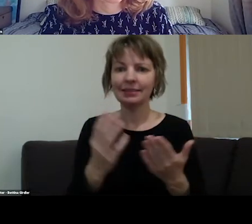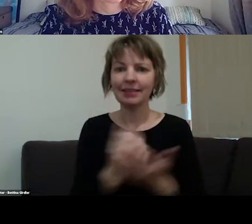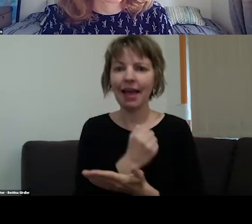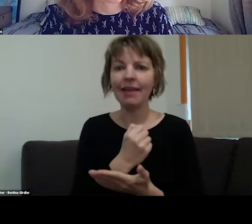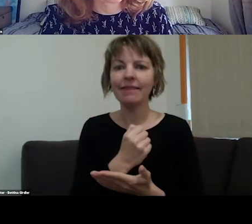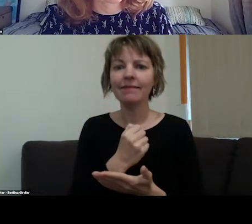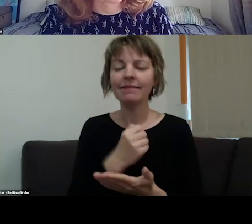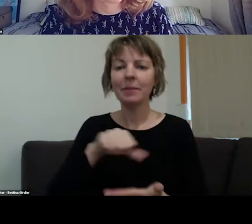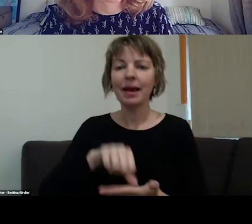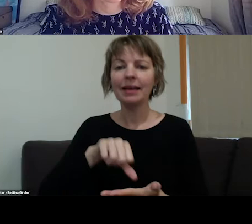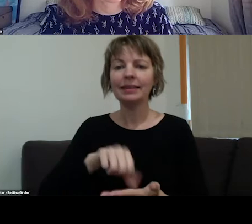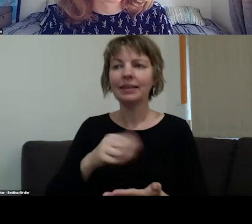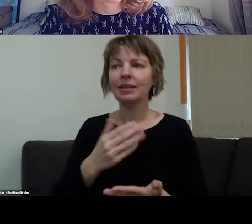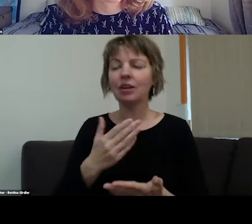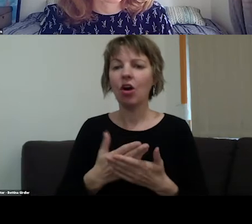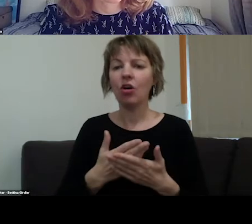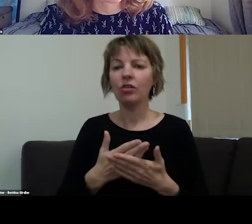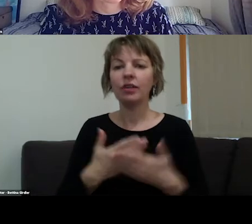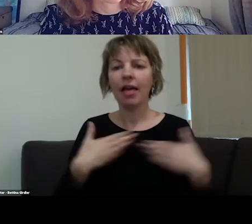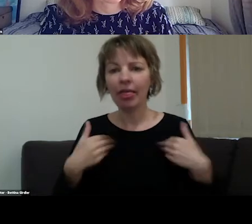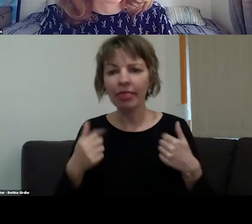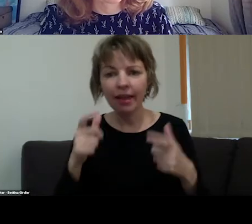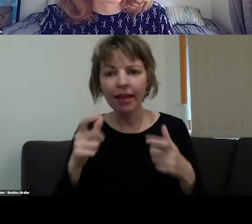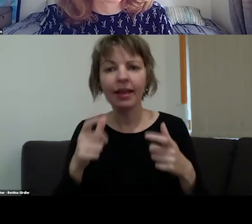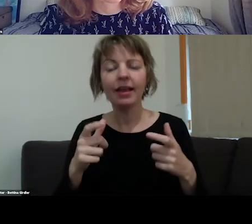as we read in the report, and how in the UK the doctors are